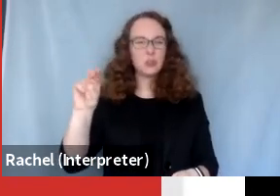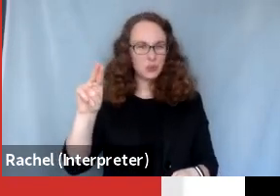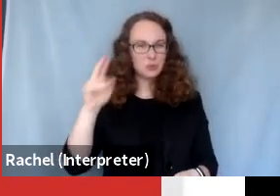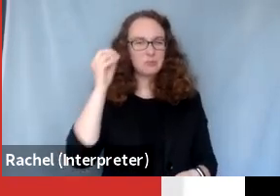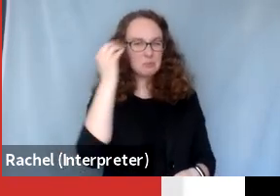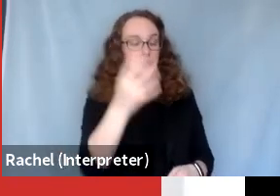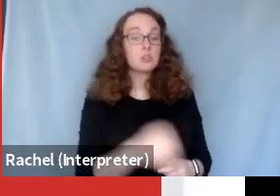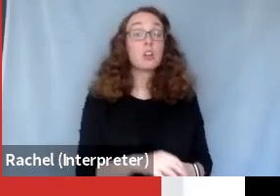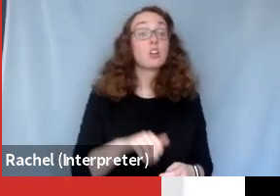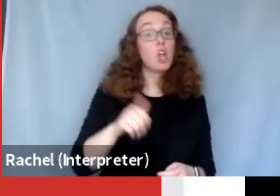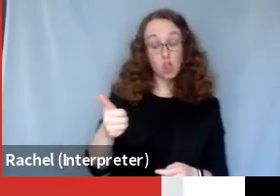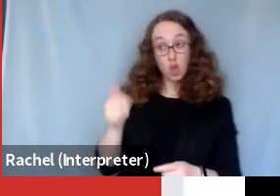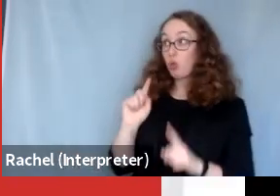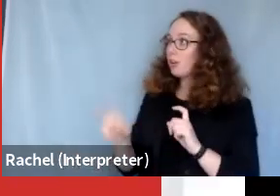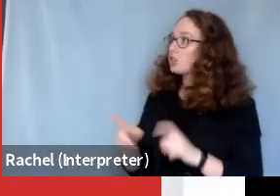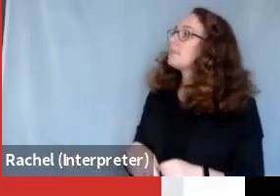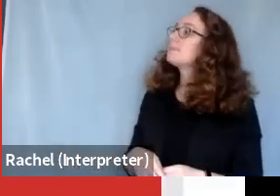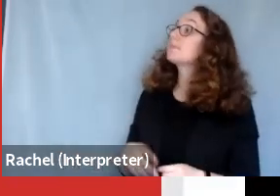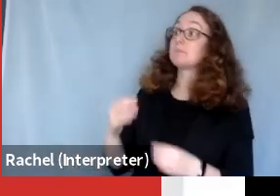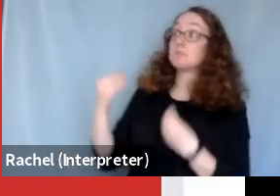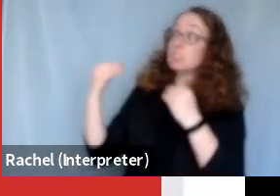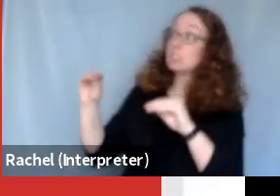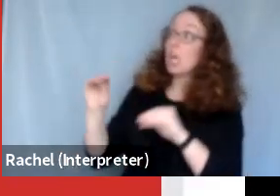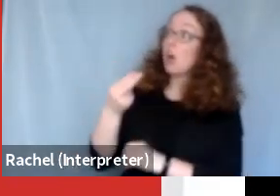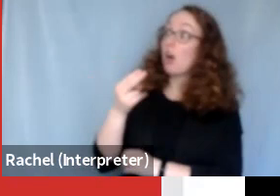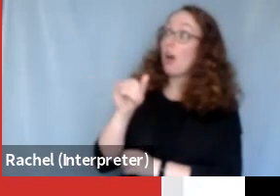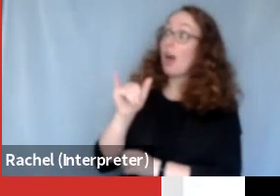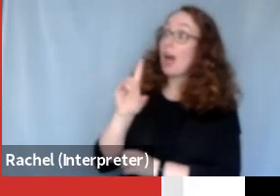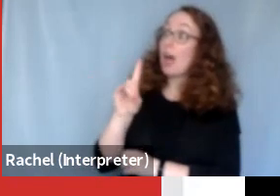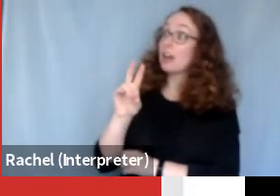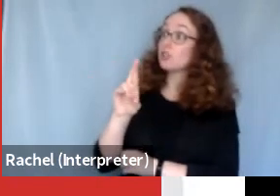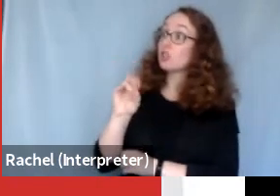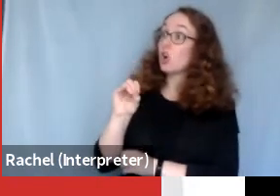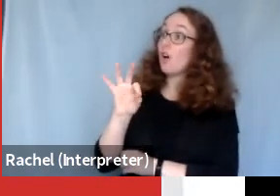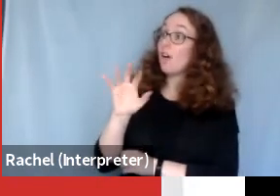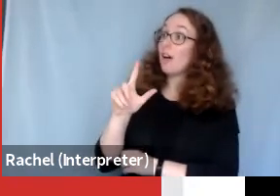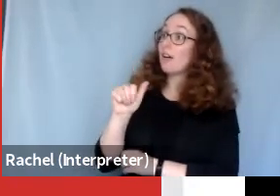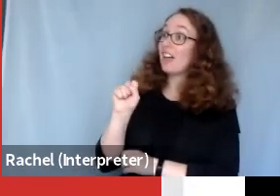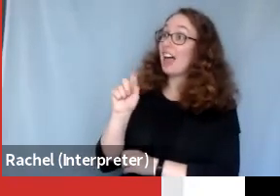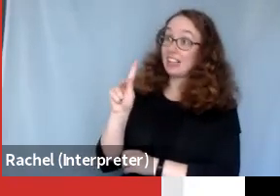bookstore? We do not sell the brand Hydro Flask, in fact you're the